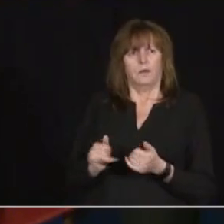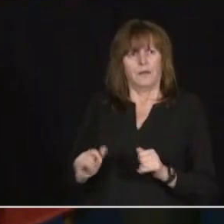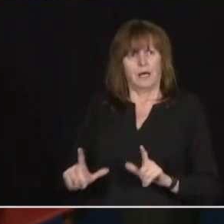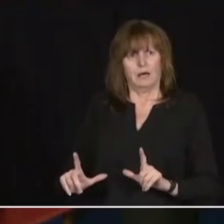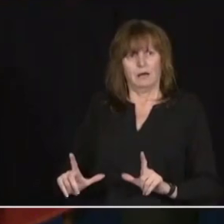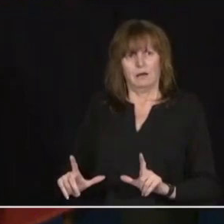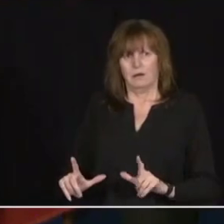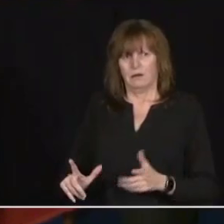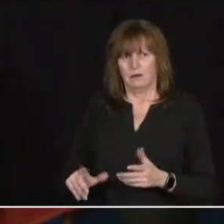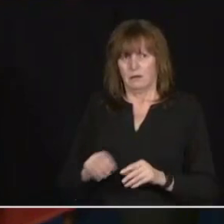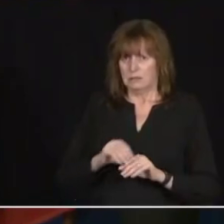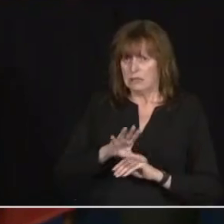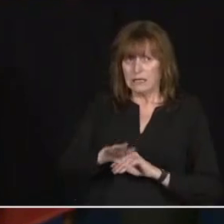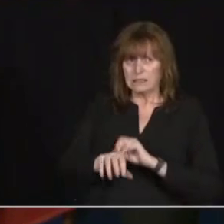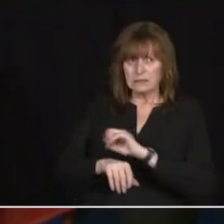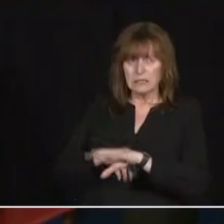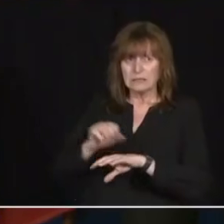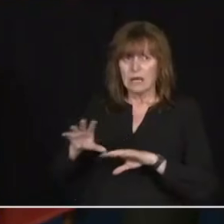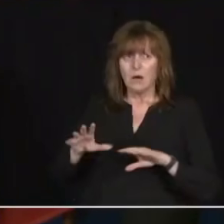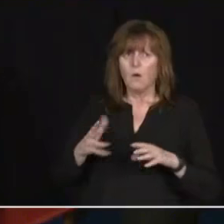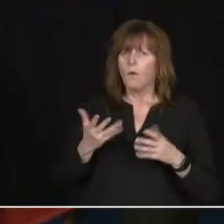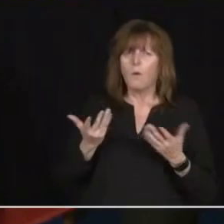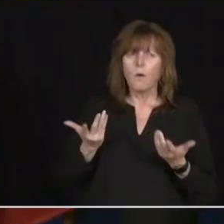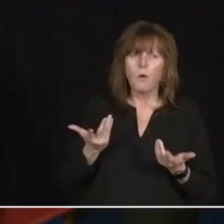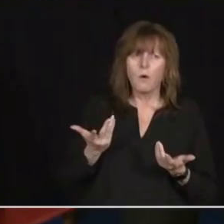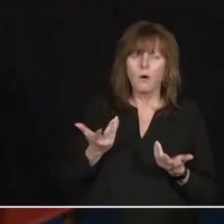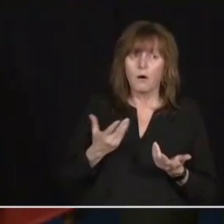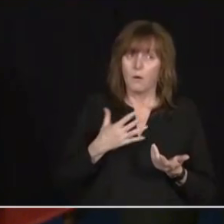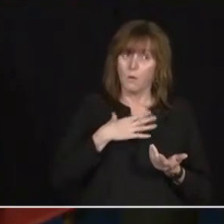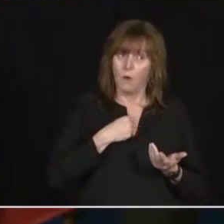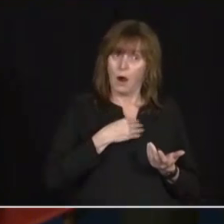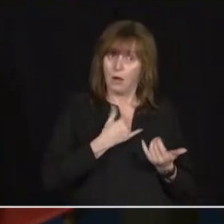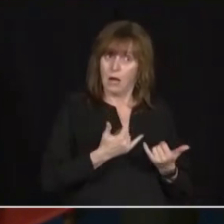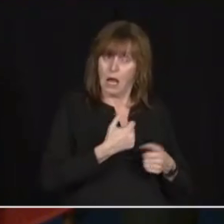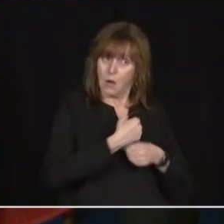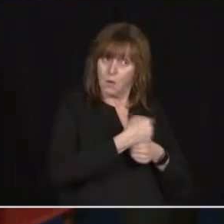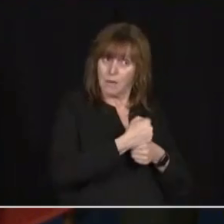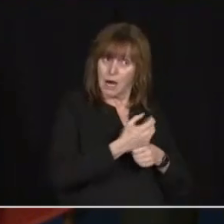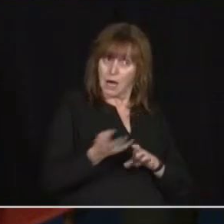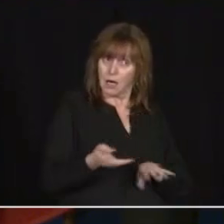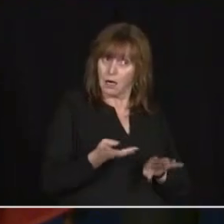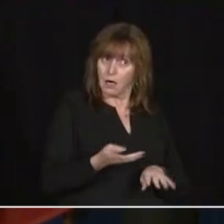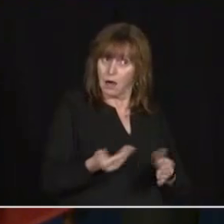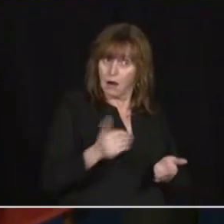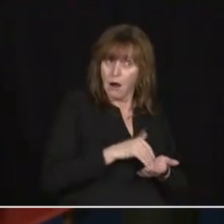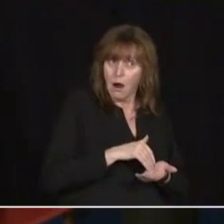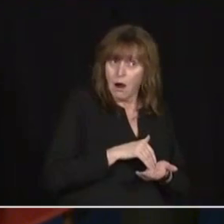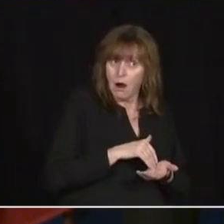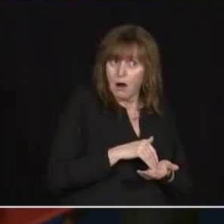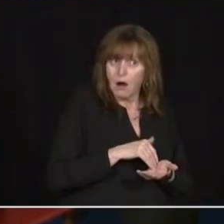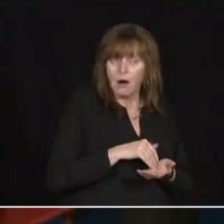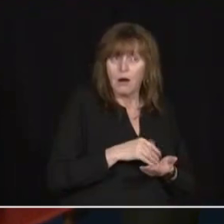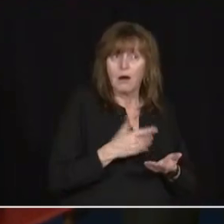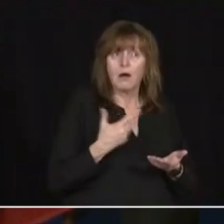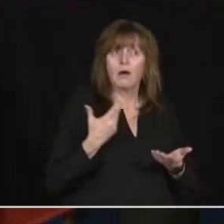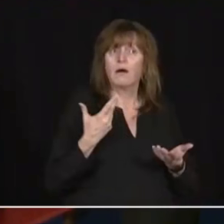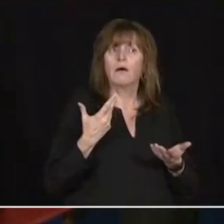still be sent out? And also have the white ones been produced and why can't the province put the new slogan on